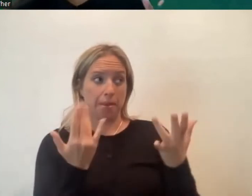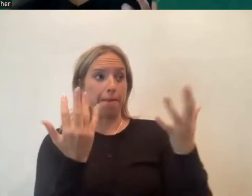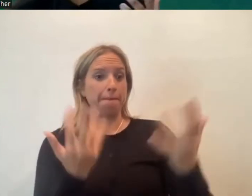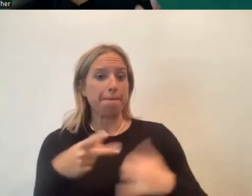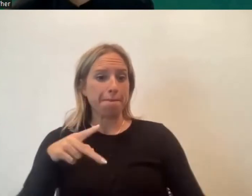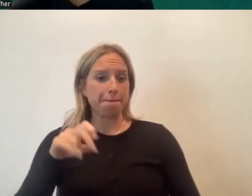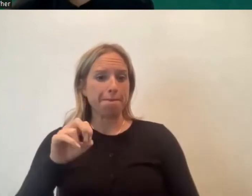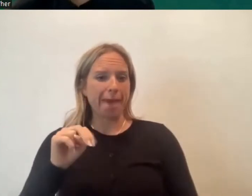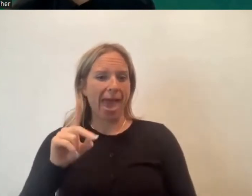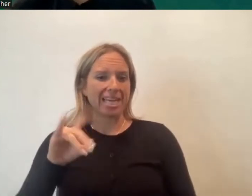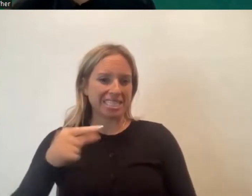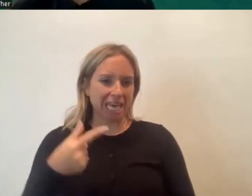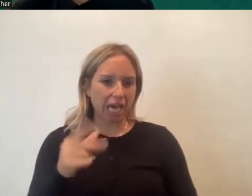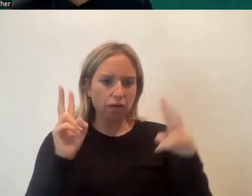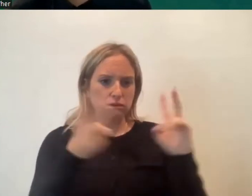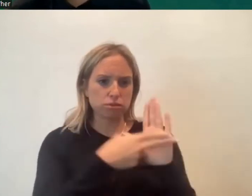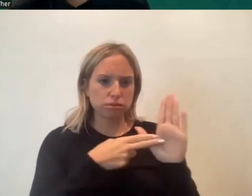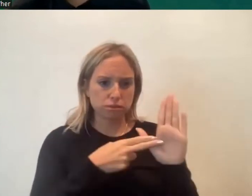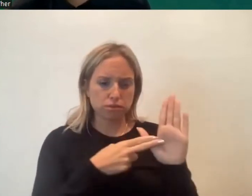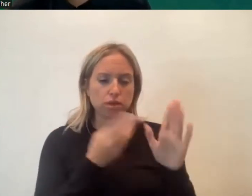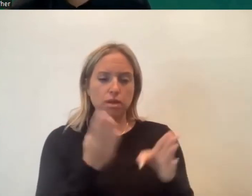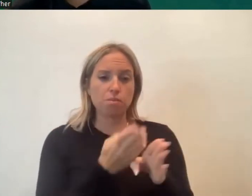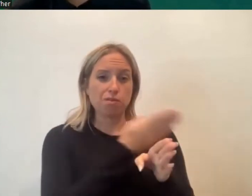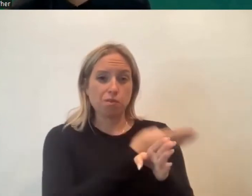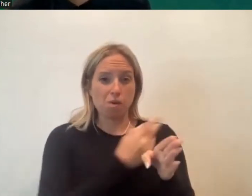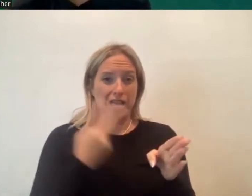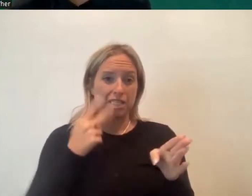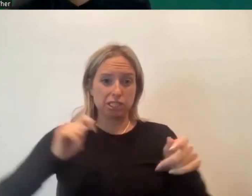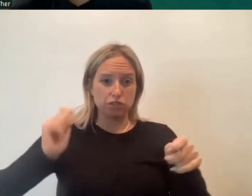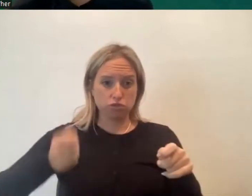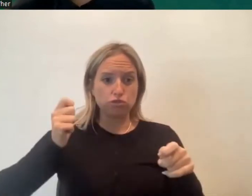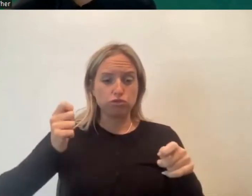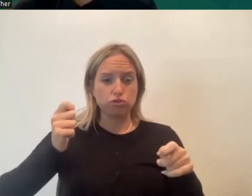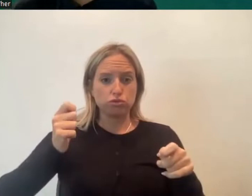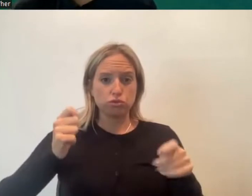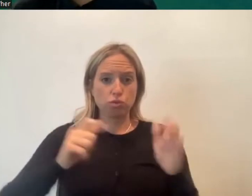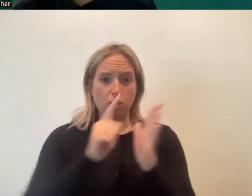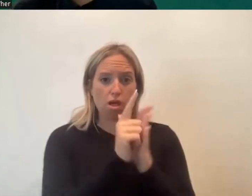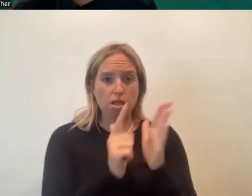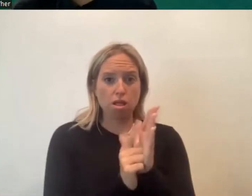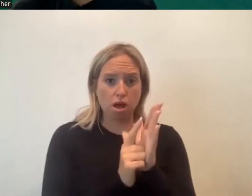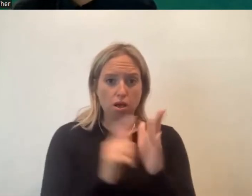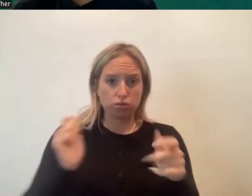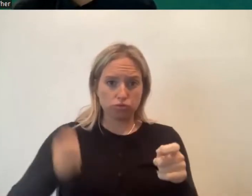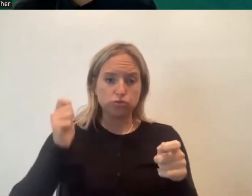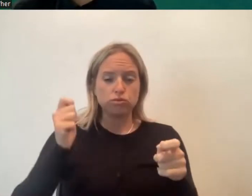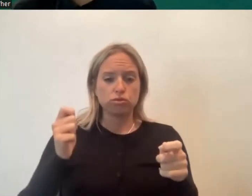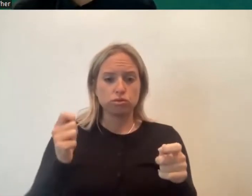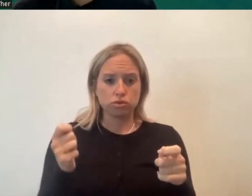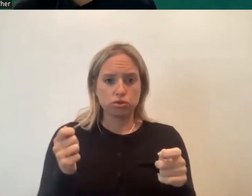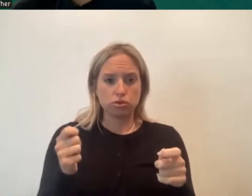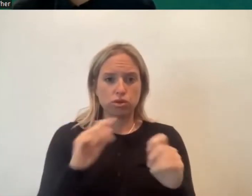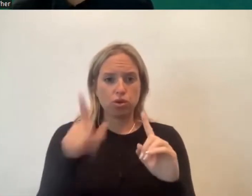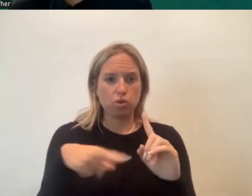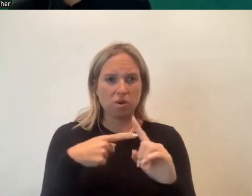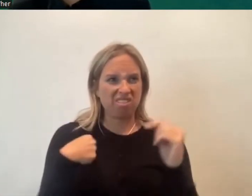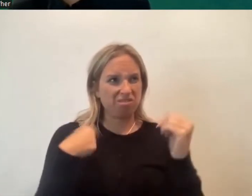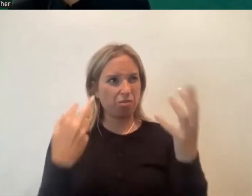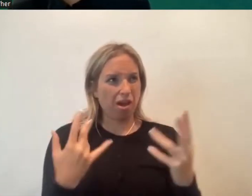I get to go before a judge or administrative law judge. So during that year that's pending, can I work?